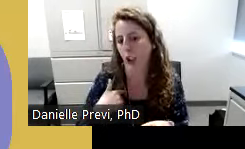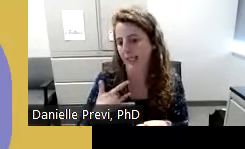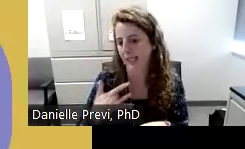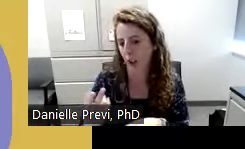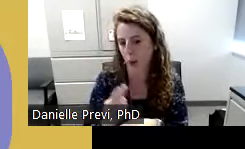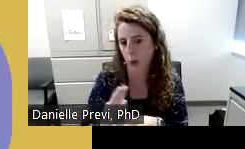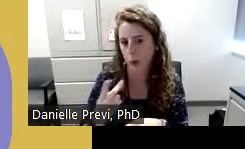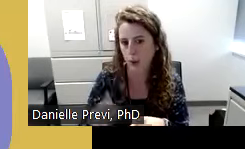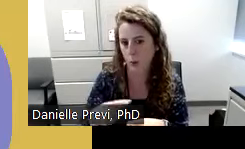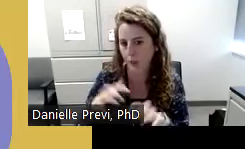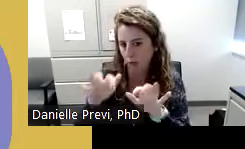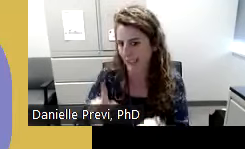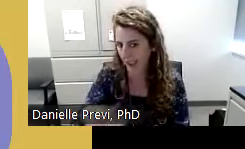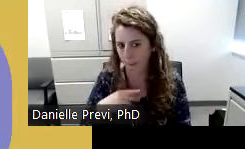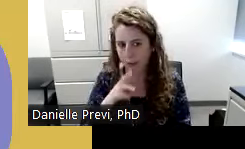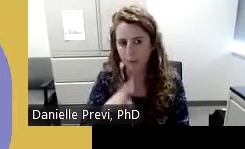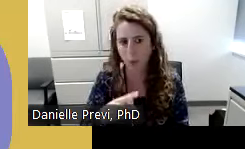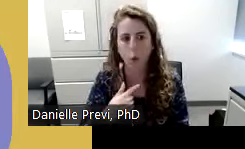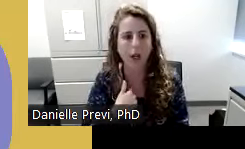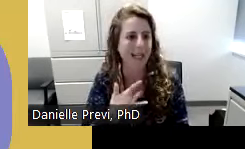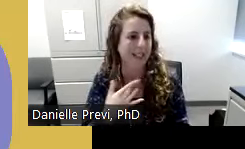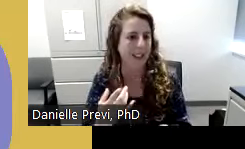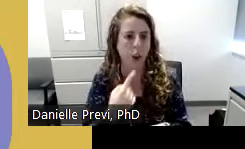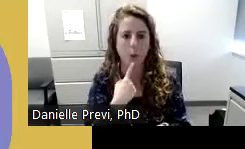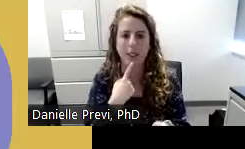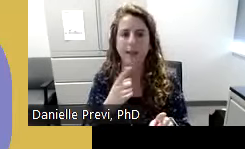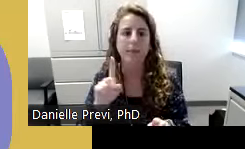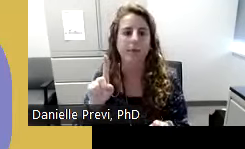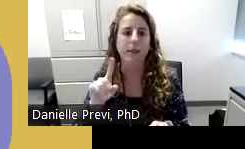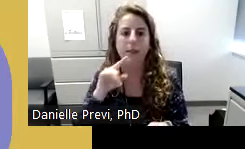Just an example of some of the language I tend to use when I'm drafting reports,